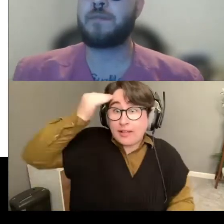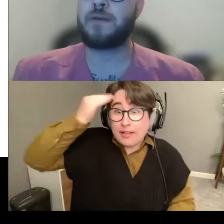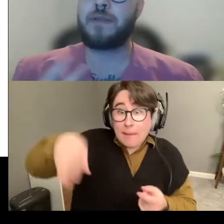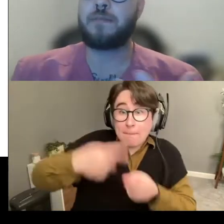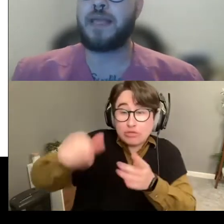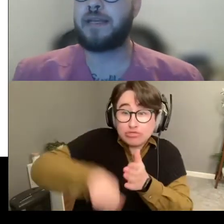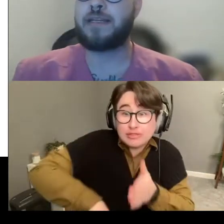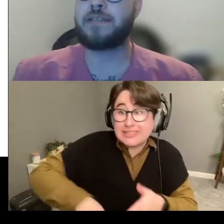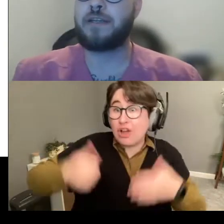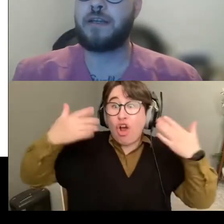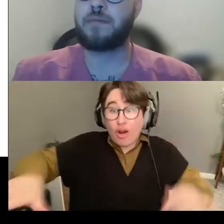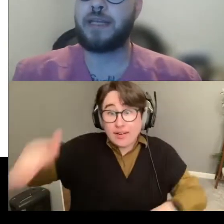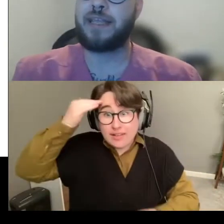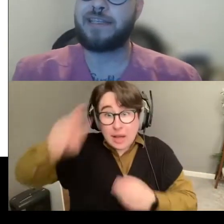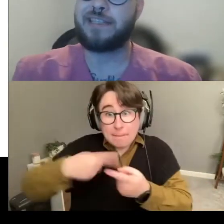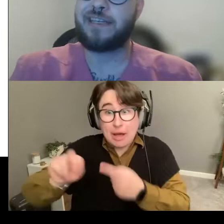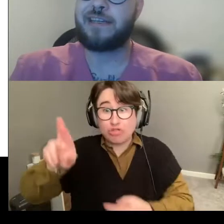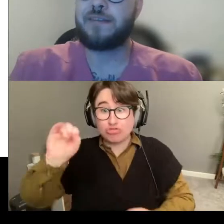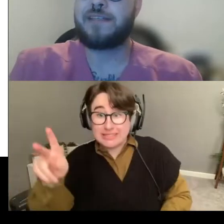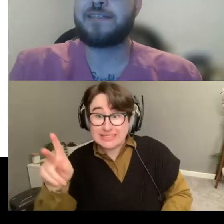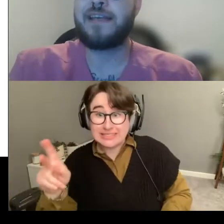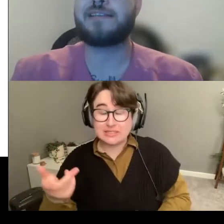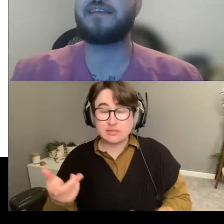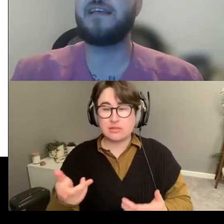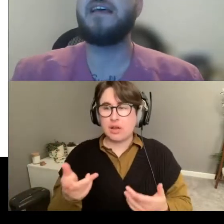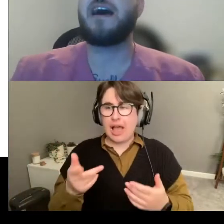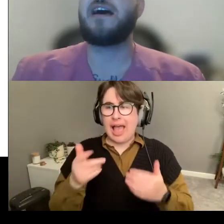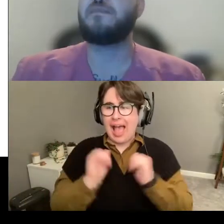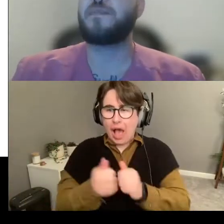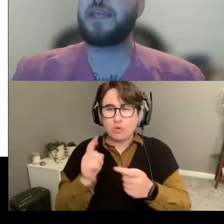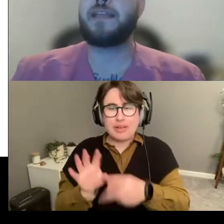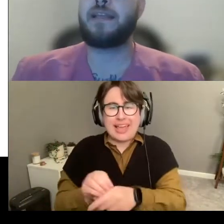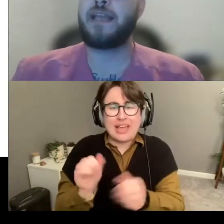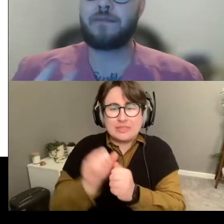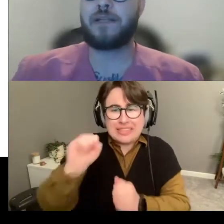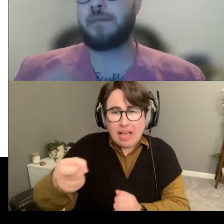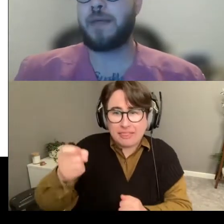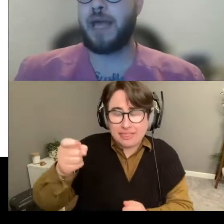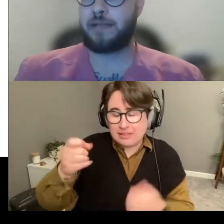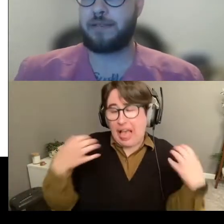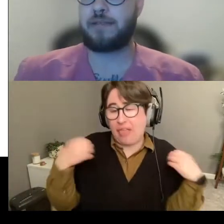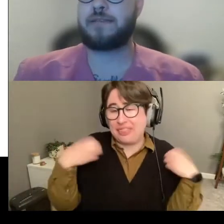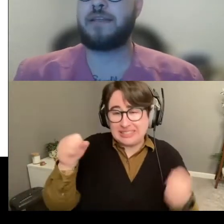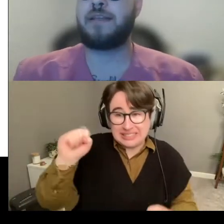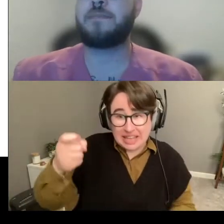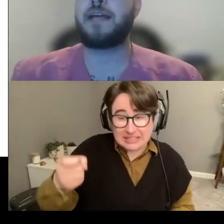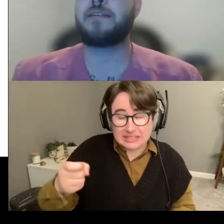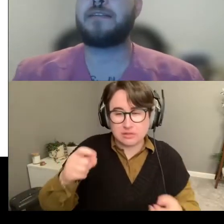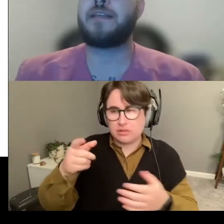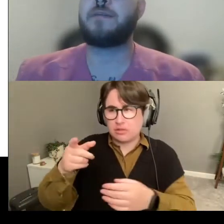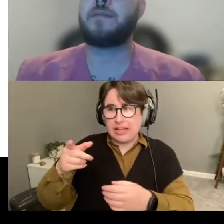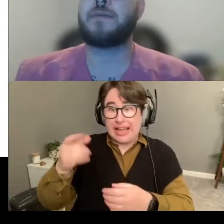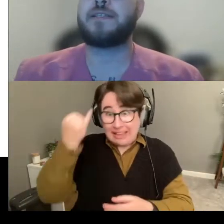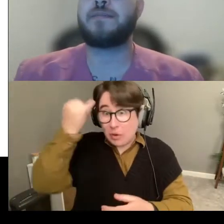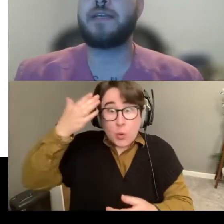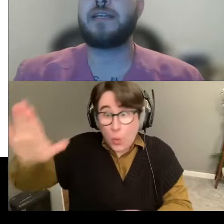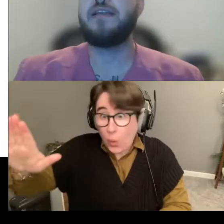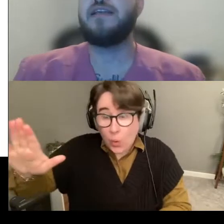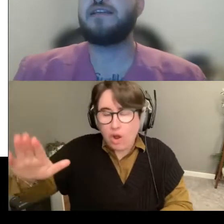and what we may need to know when engaging in healthy sex, it can negatively impact us and impact the care we're receiving.